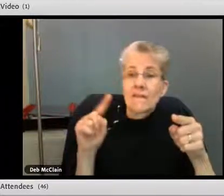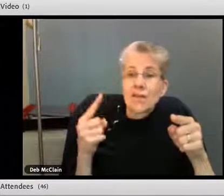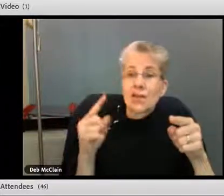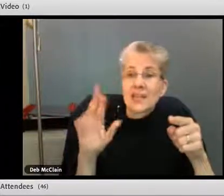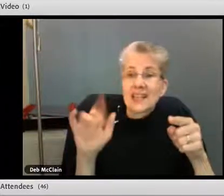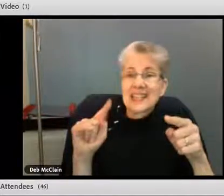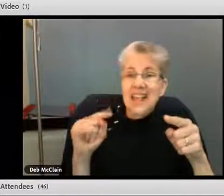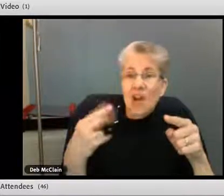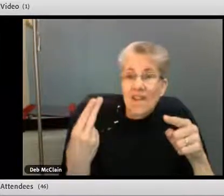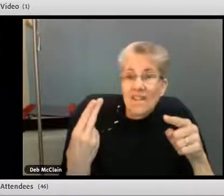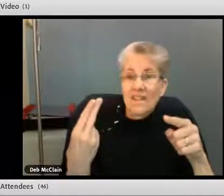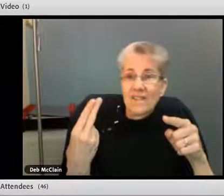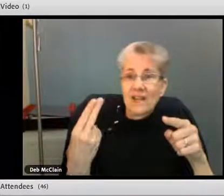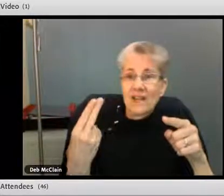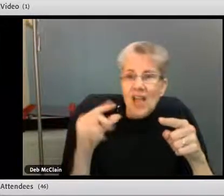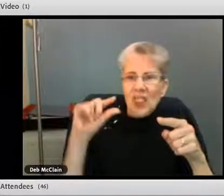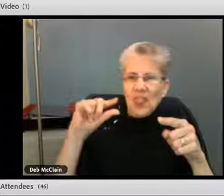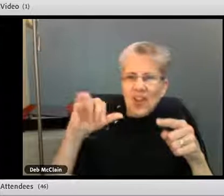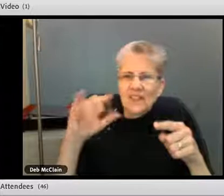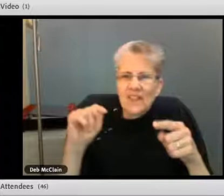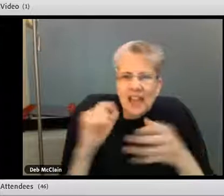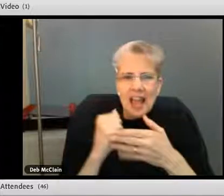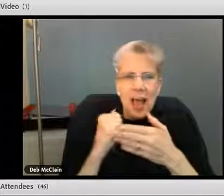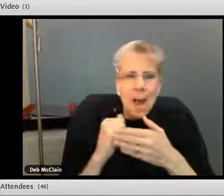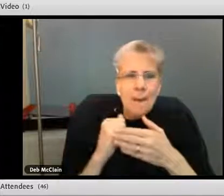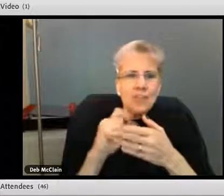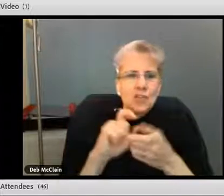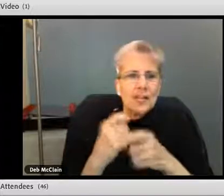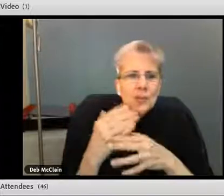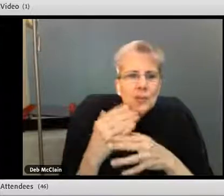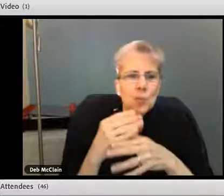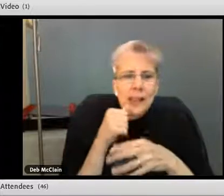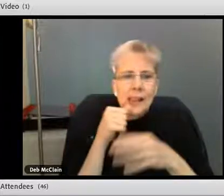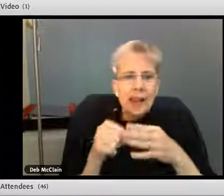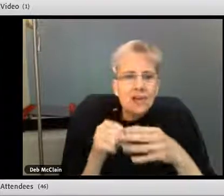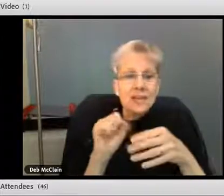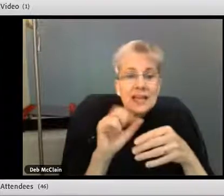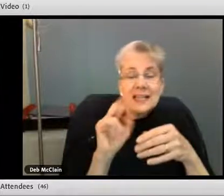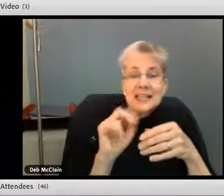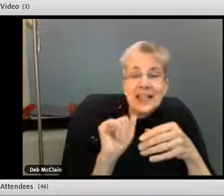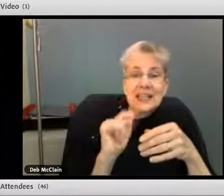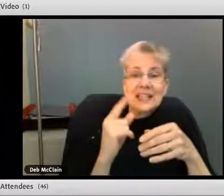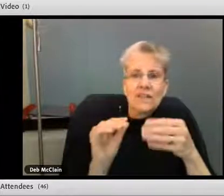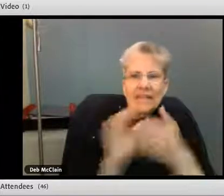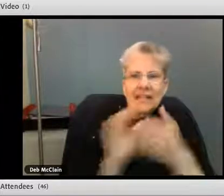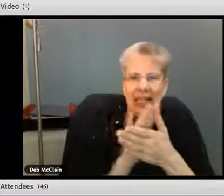between the letters. Sans serif is much cleaner and doesn't have that.